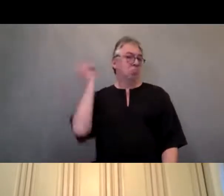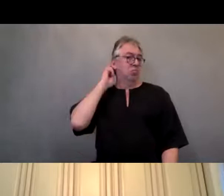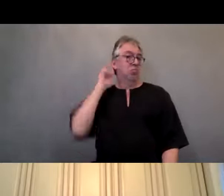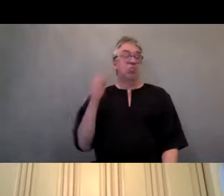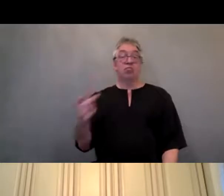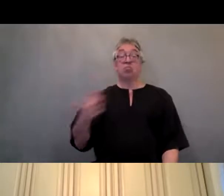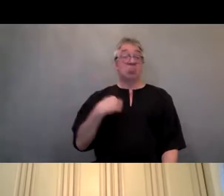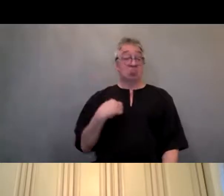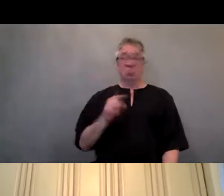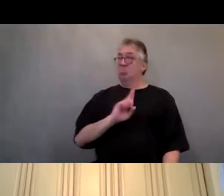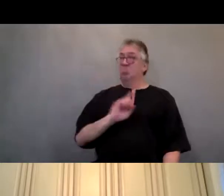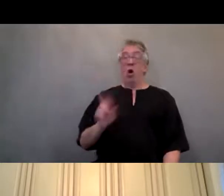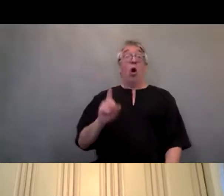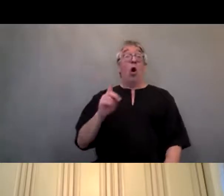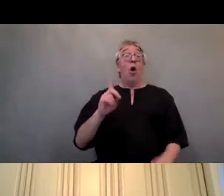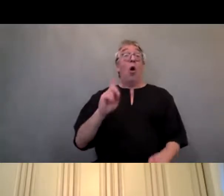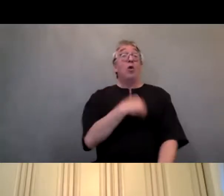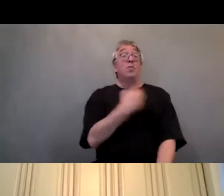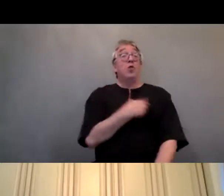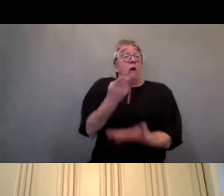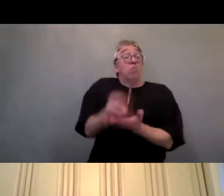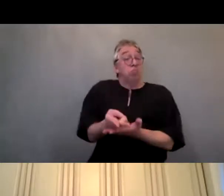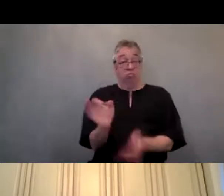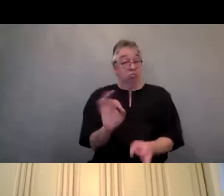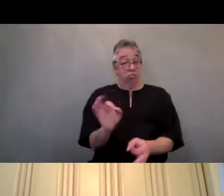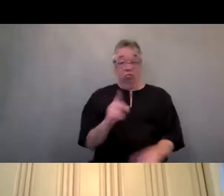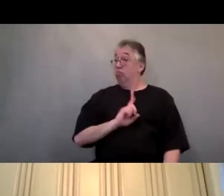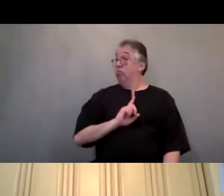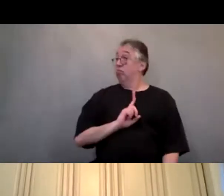it was no stay overnight. It was outpatient. I went in there, they